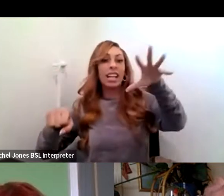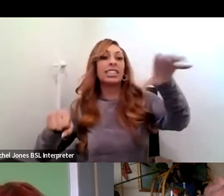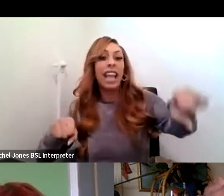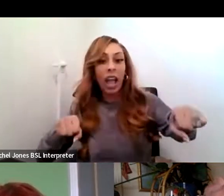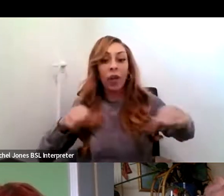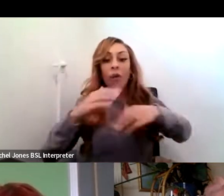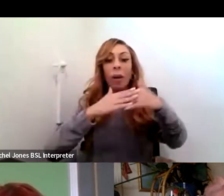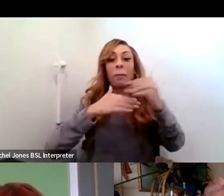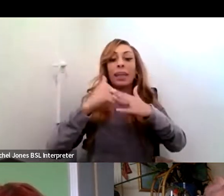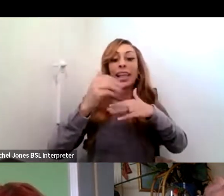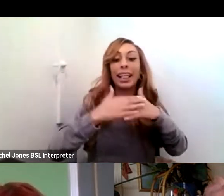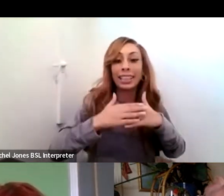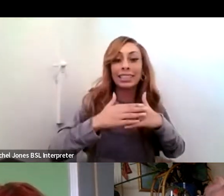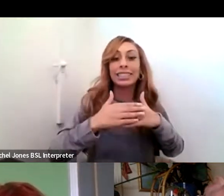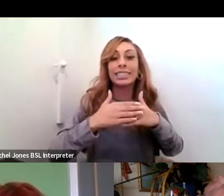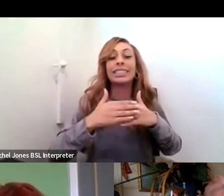before they were turned into luxury flats.